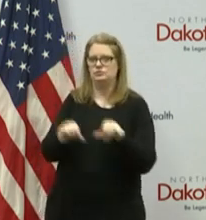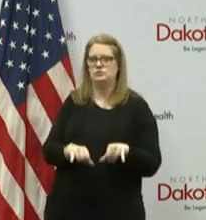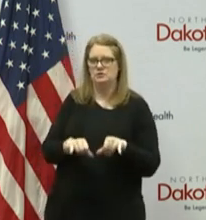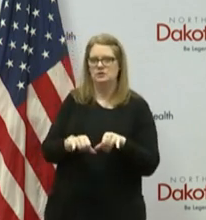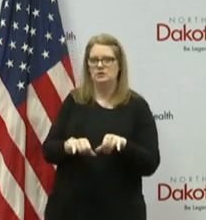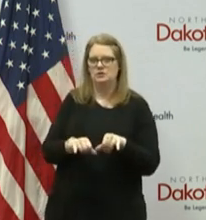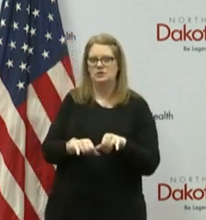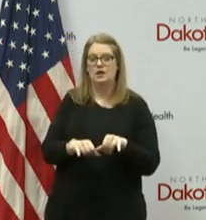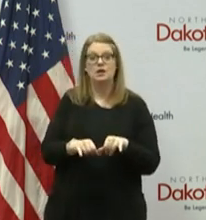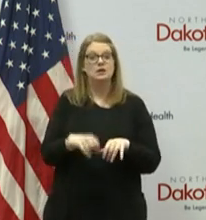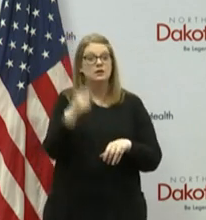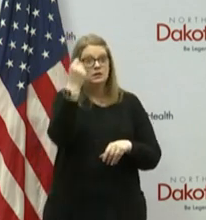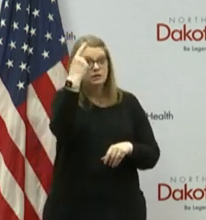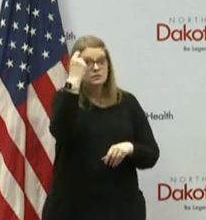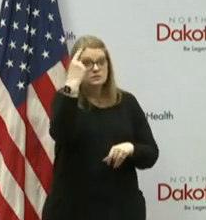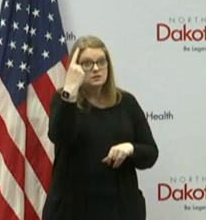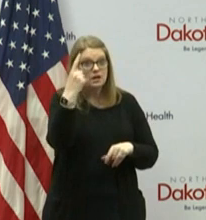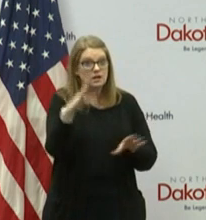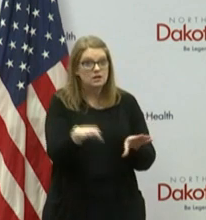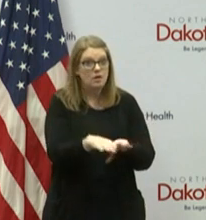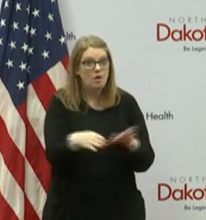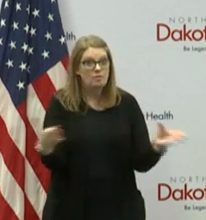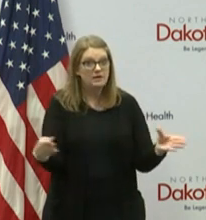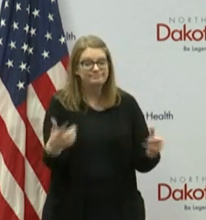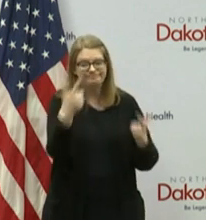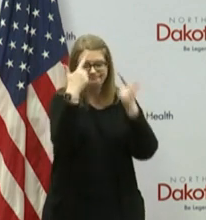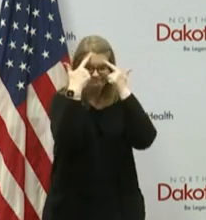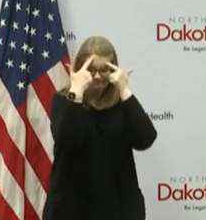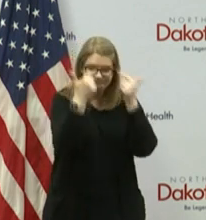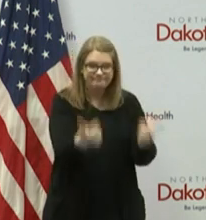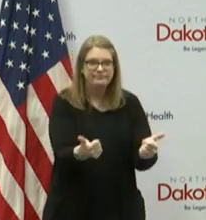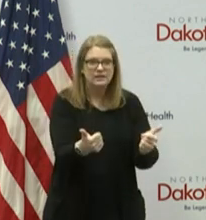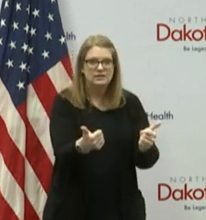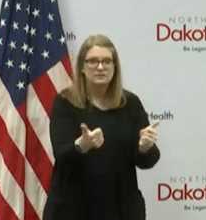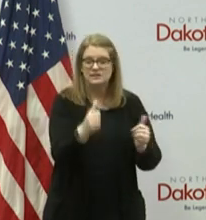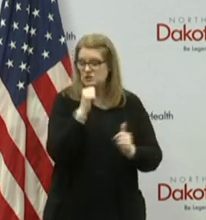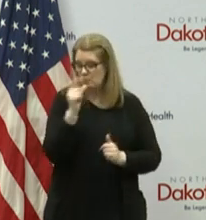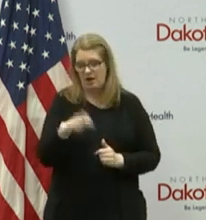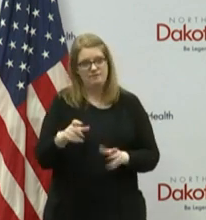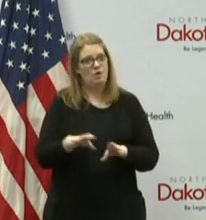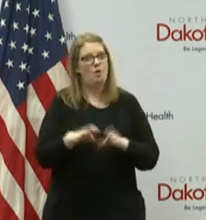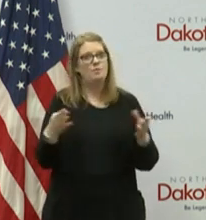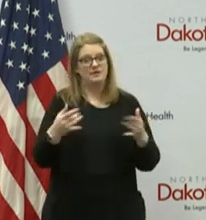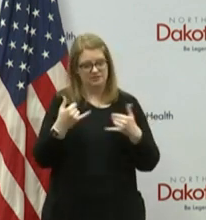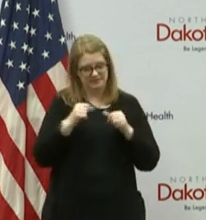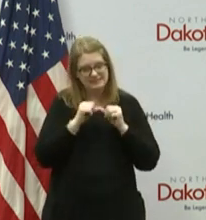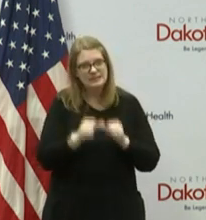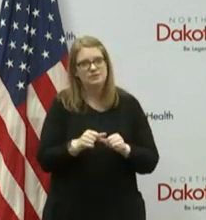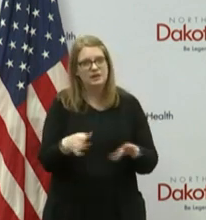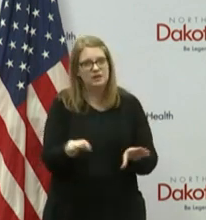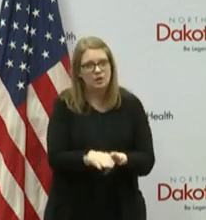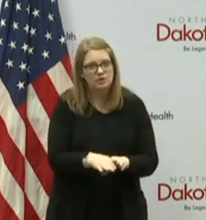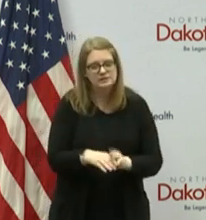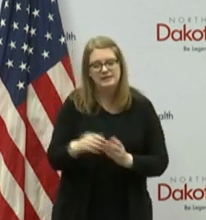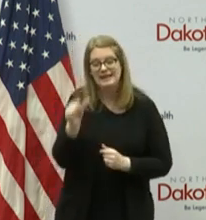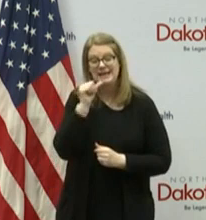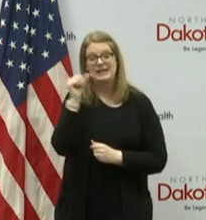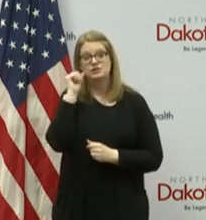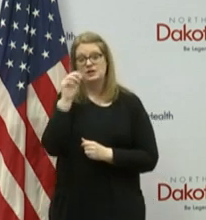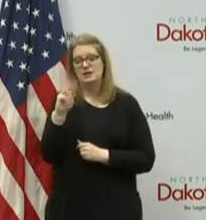BUSINESSES. THESE ARE FOLLOWING INDUSTRY STANDARDS AND A REMINDER THAT